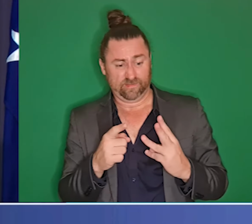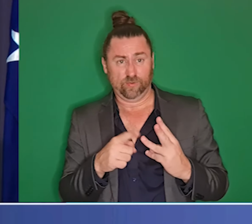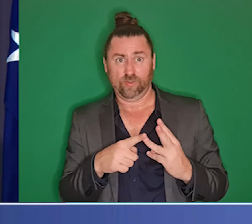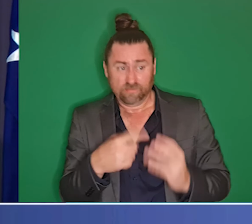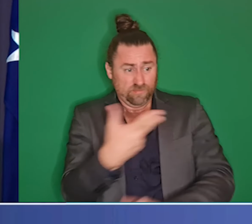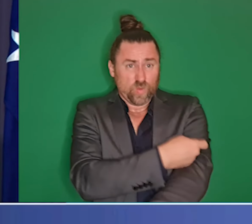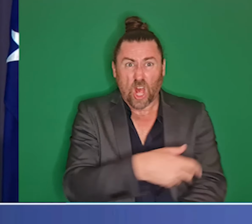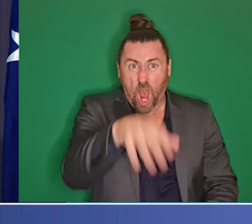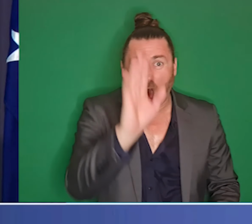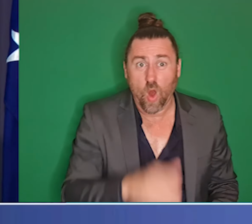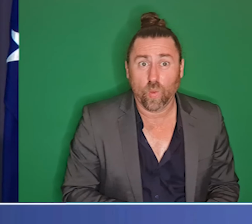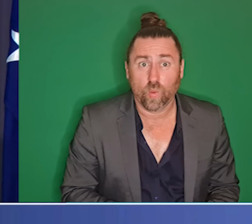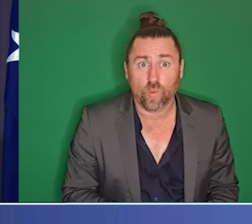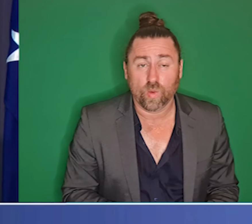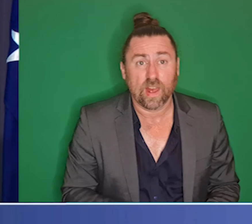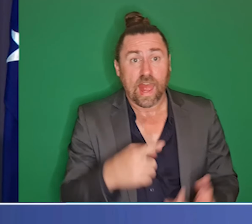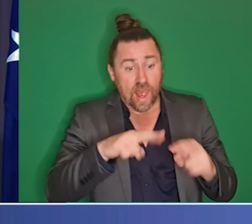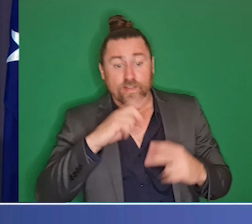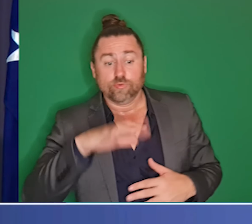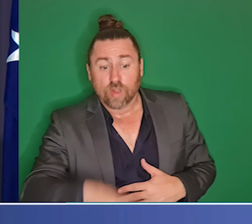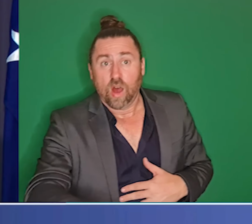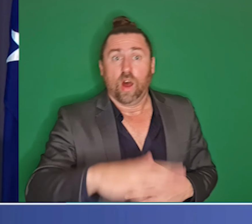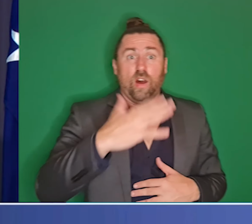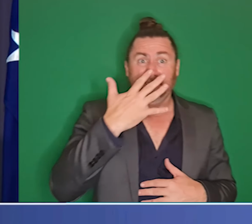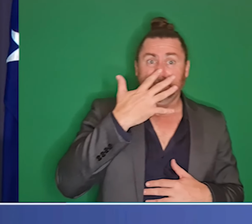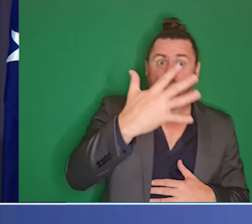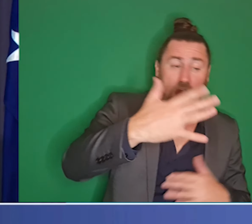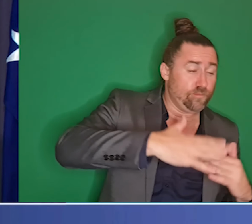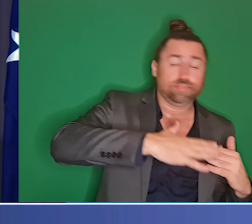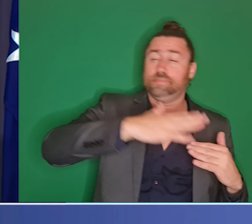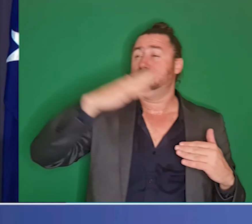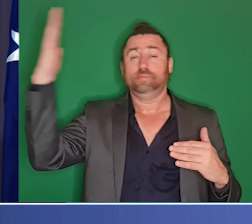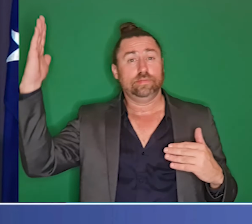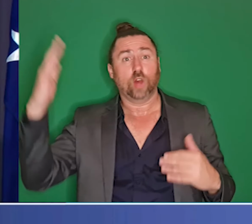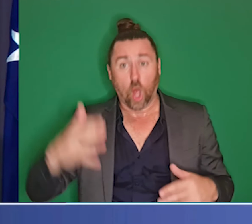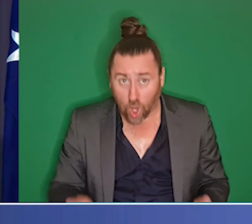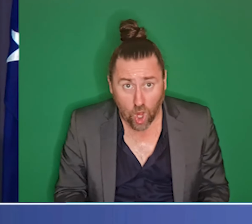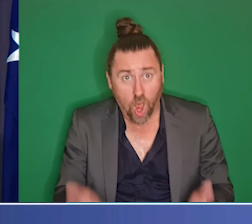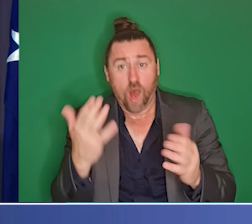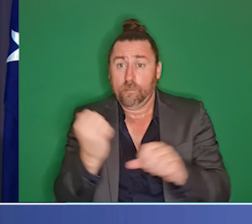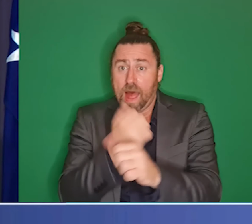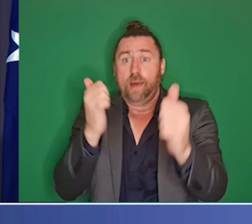If you have a child that is now five years or over, get them vaccinated.